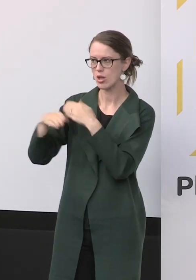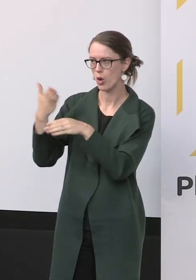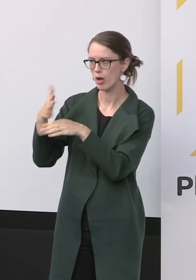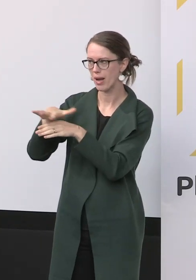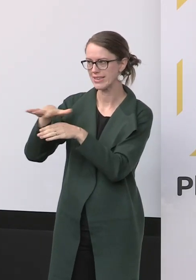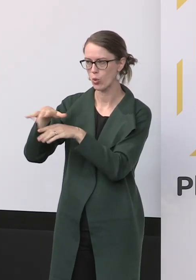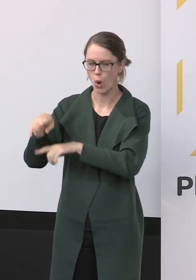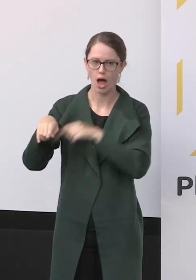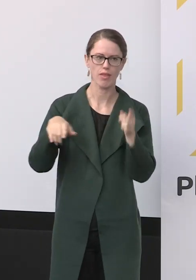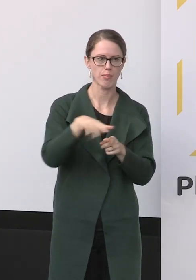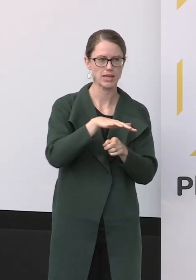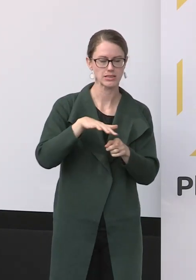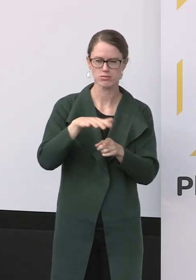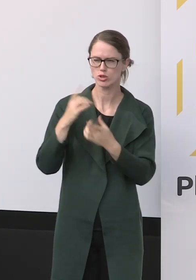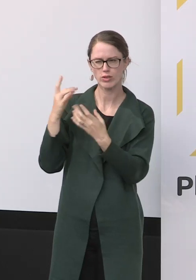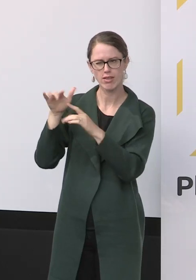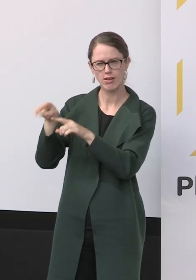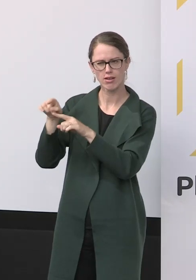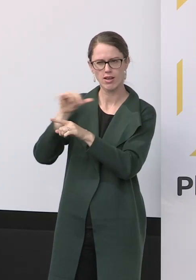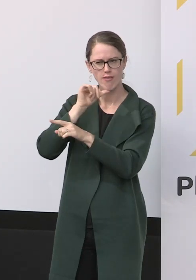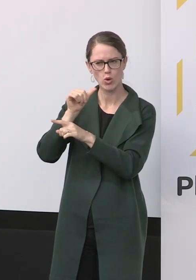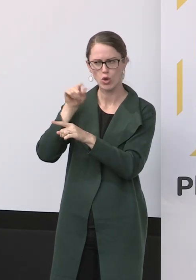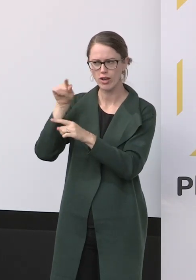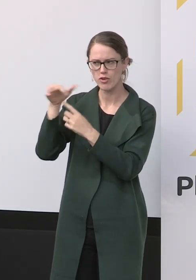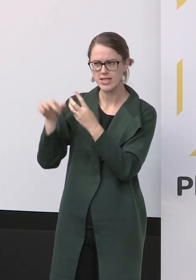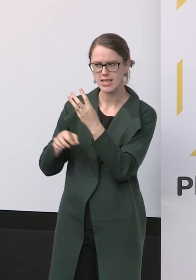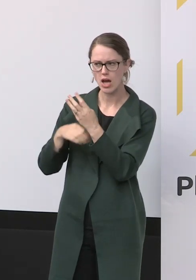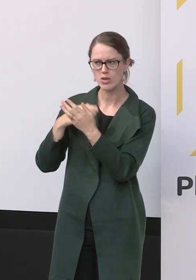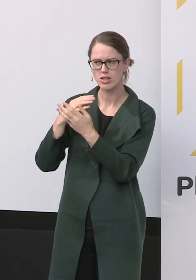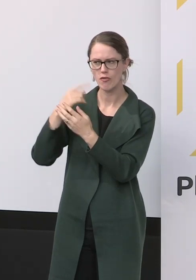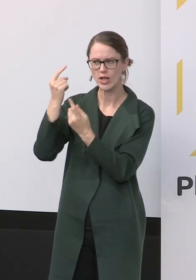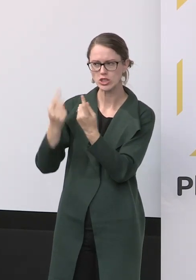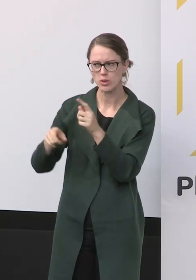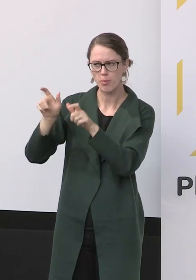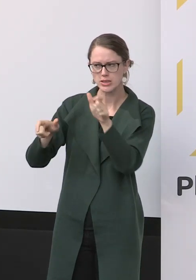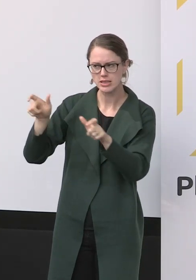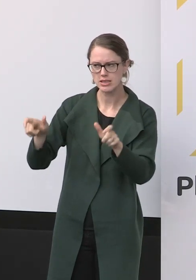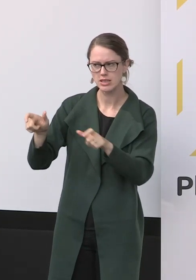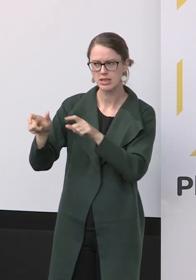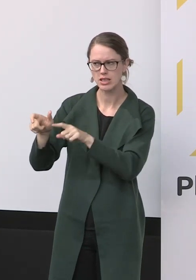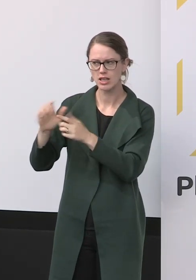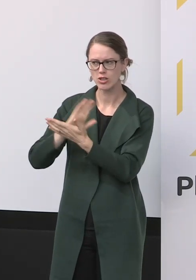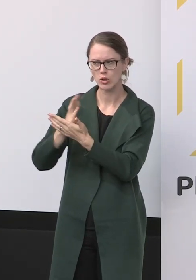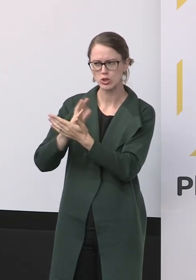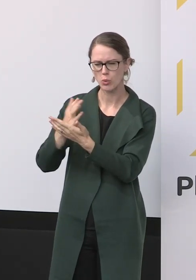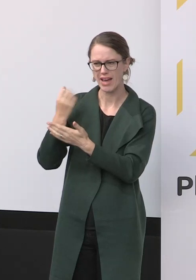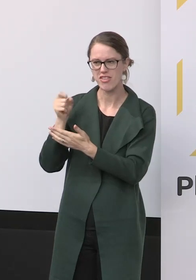the proportion that have been infected either in their workplace, in a healthcare setting, or in other settings.